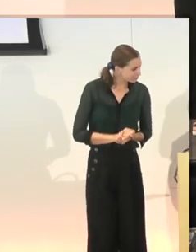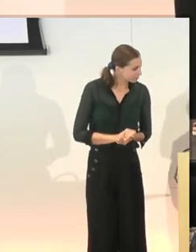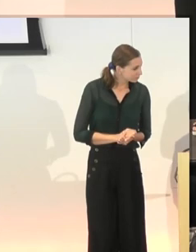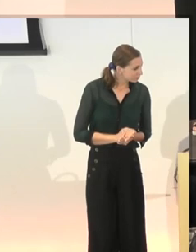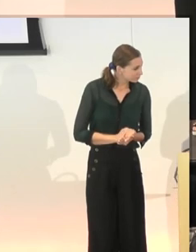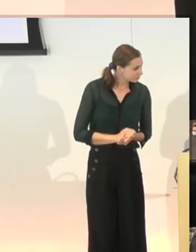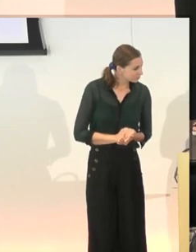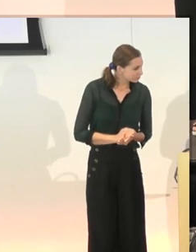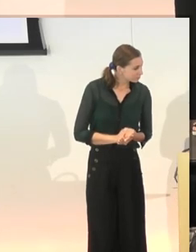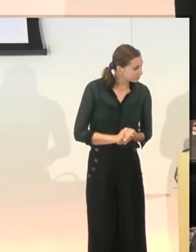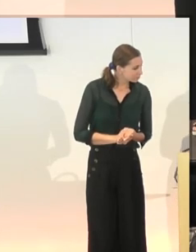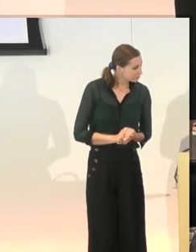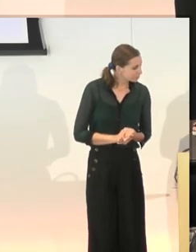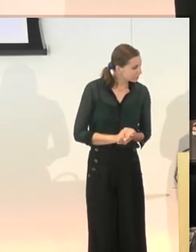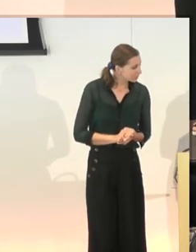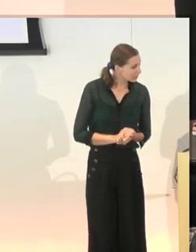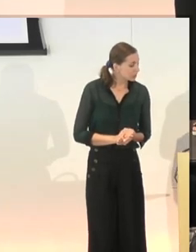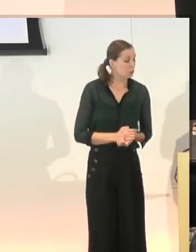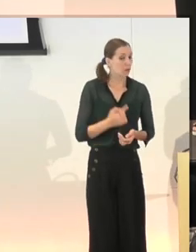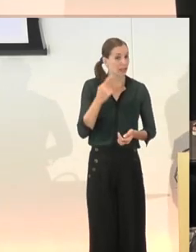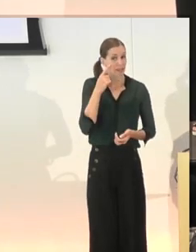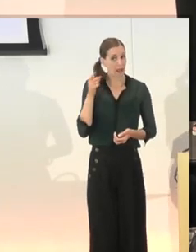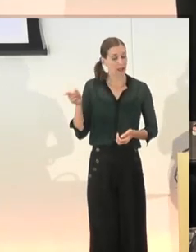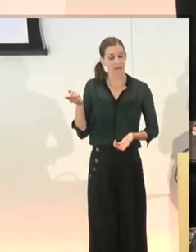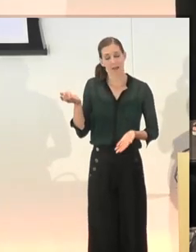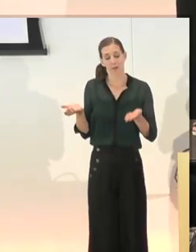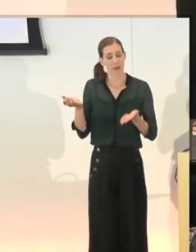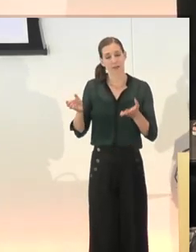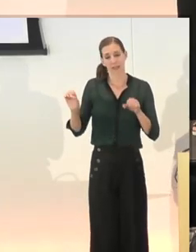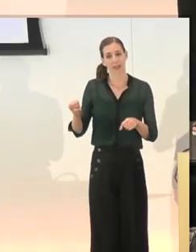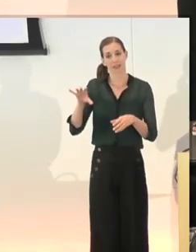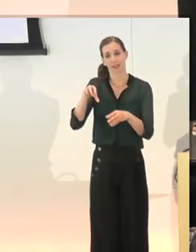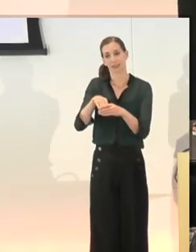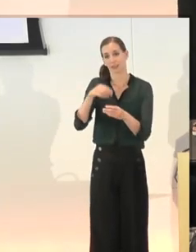It was thought he would not be able to engage in the research because we are talking about form